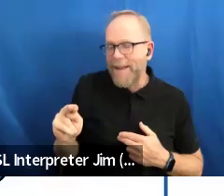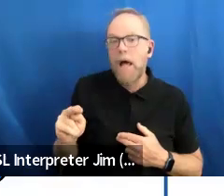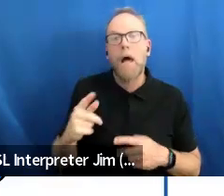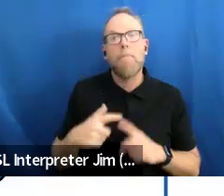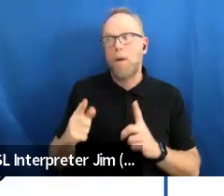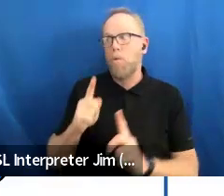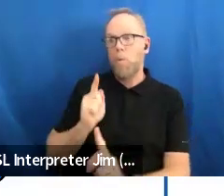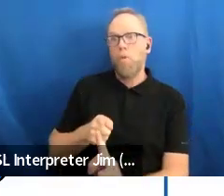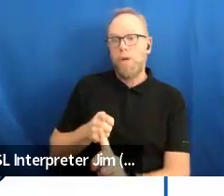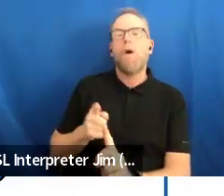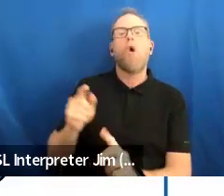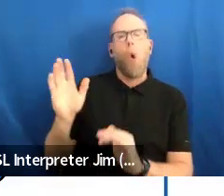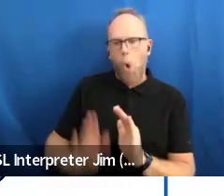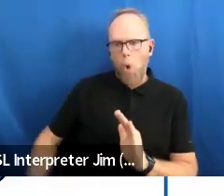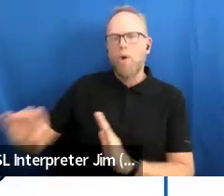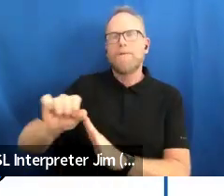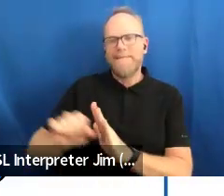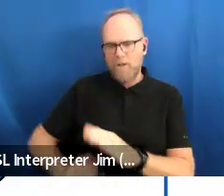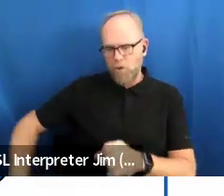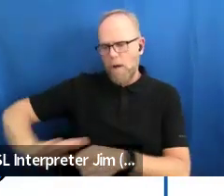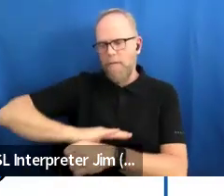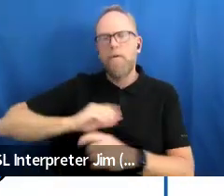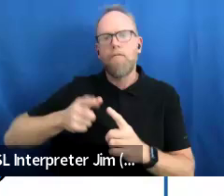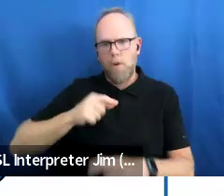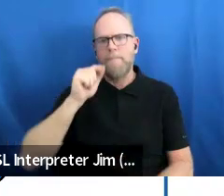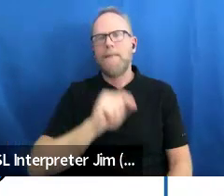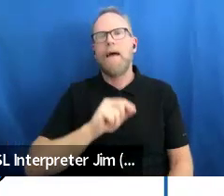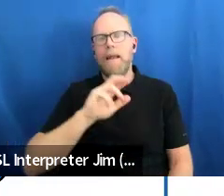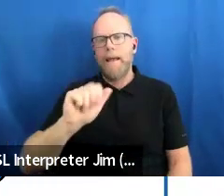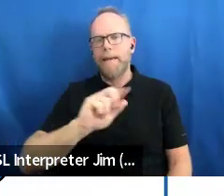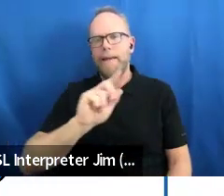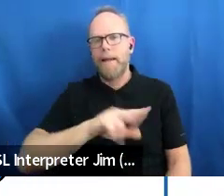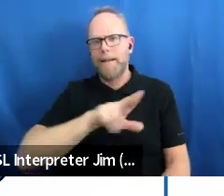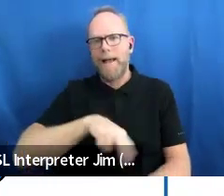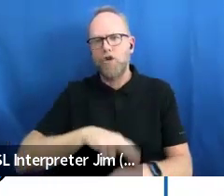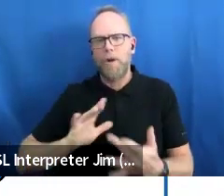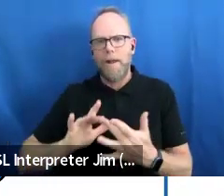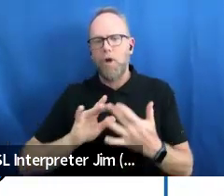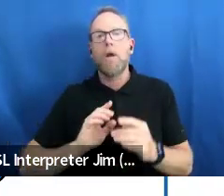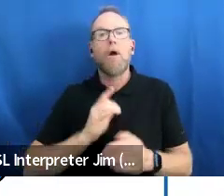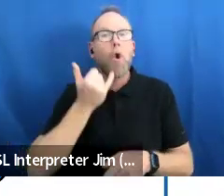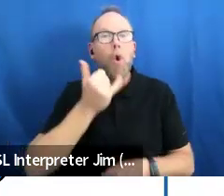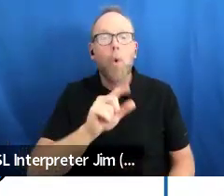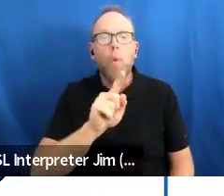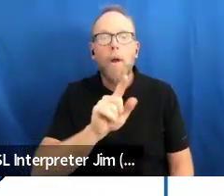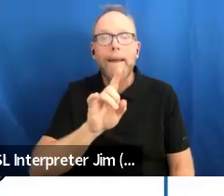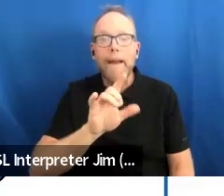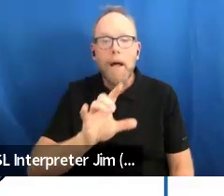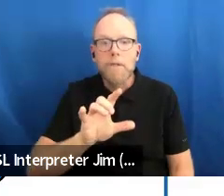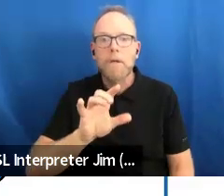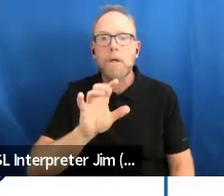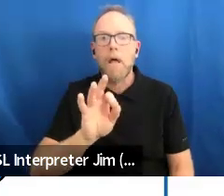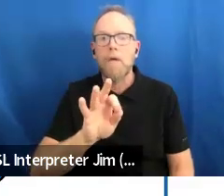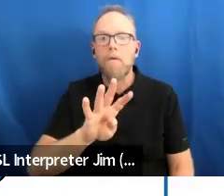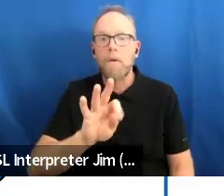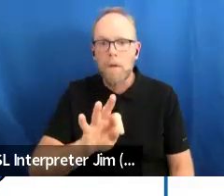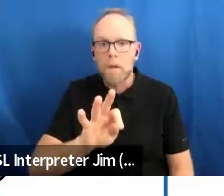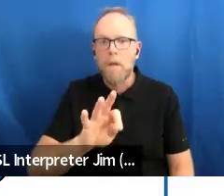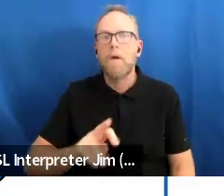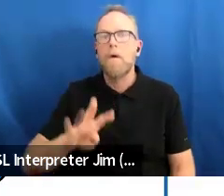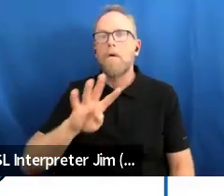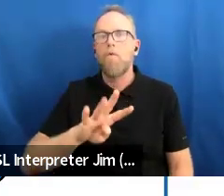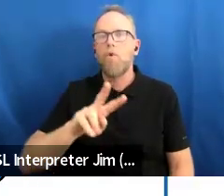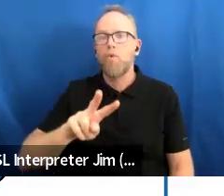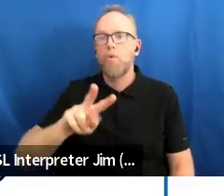country is covered by the ADA National Network. And you can go to 1-800-949-4232.